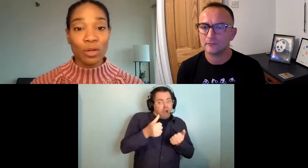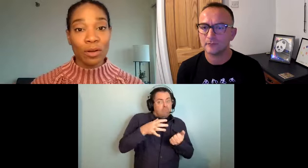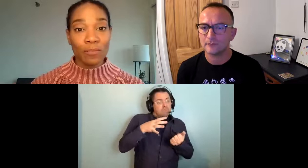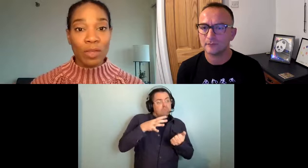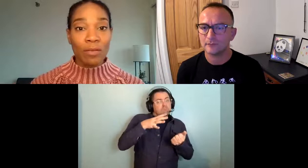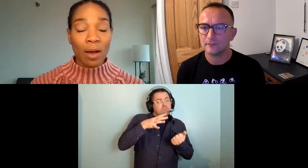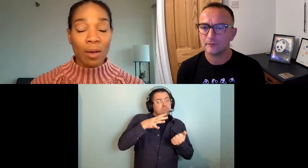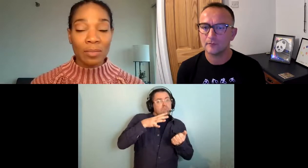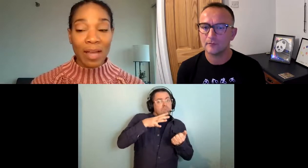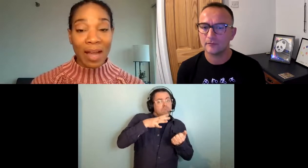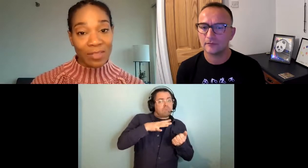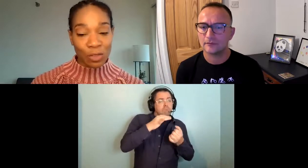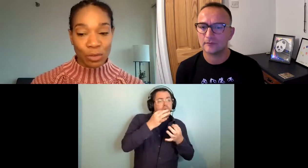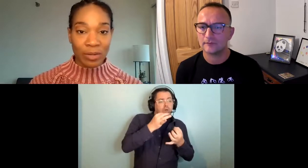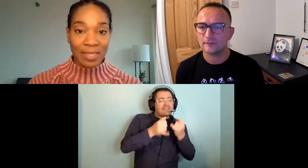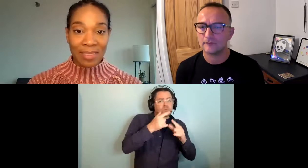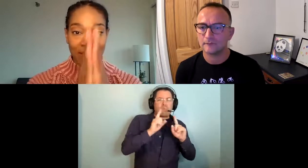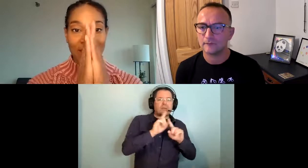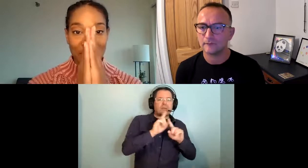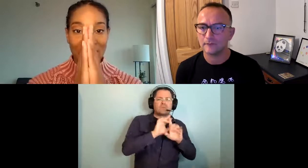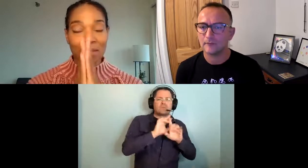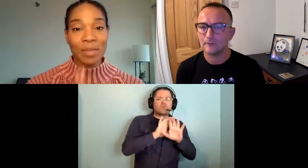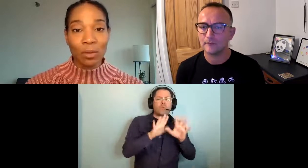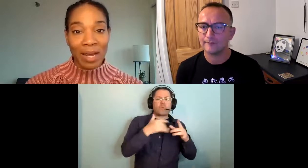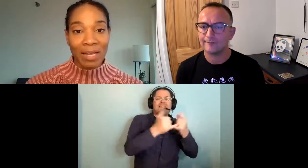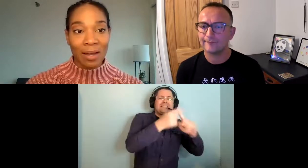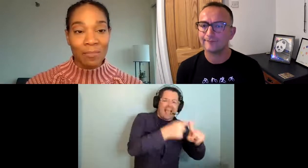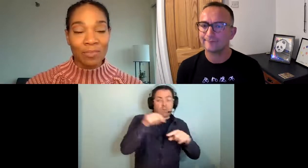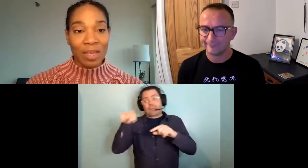understanding if I say I am buy romantic because it's